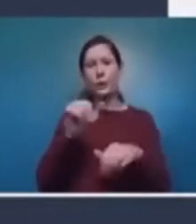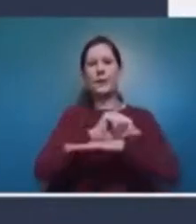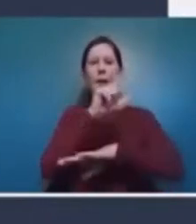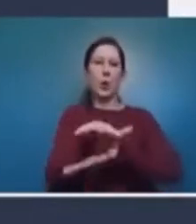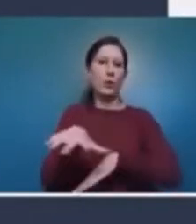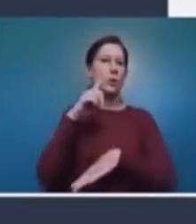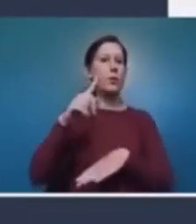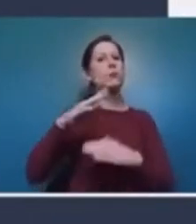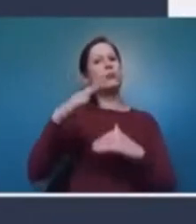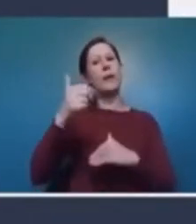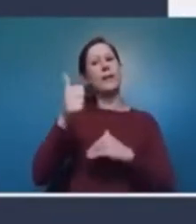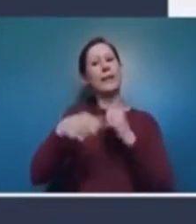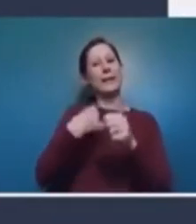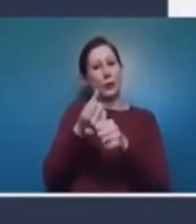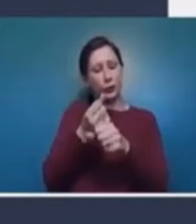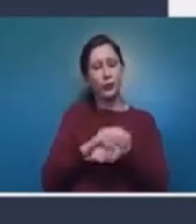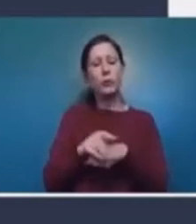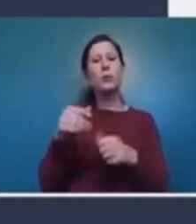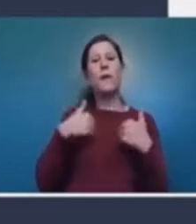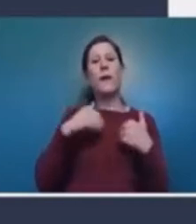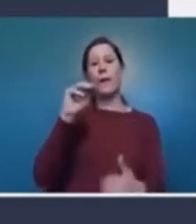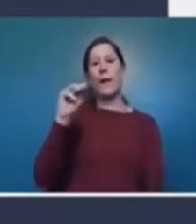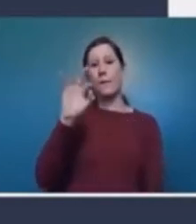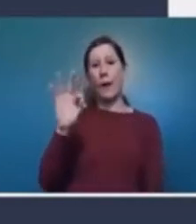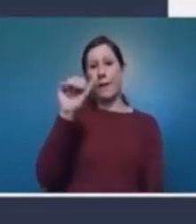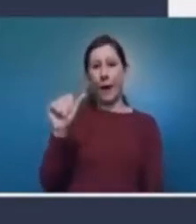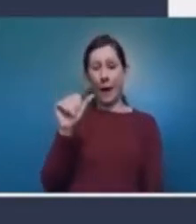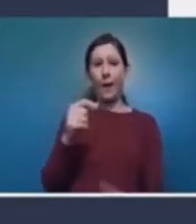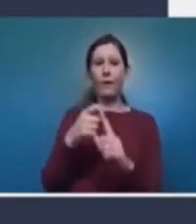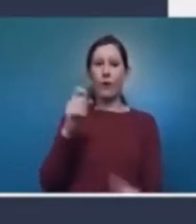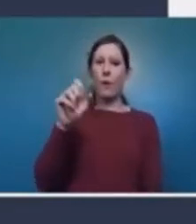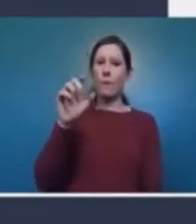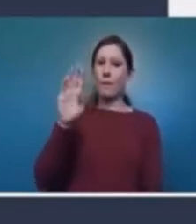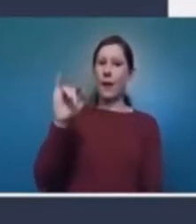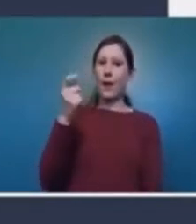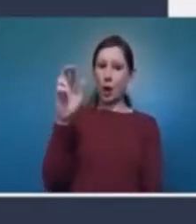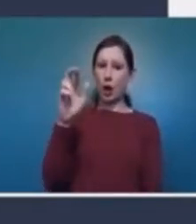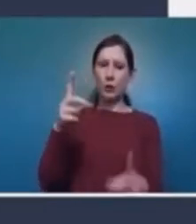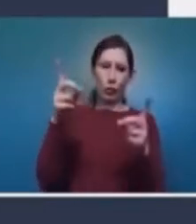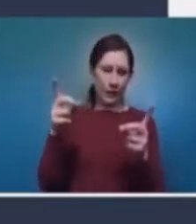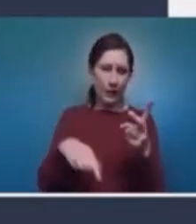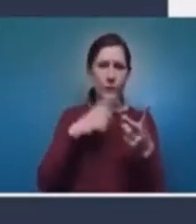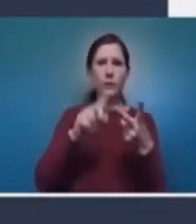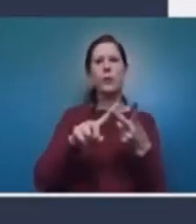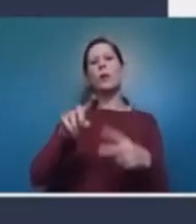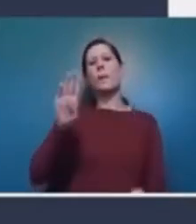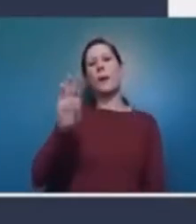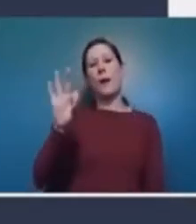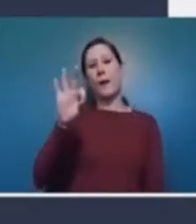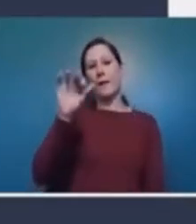St. Louis for over a decade. He holds an MFA in directing from Baylor University and a BFA and teaching certification from